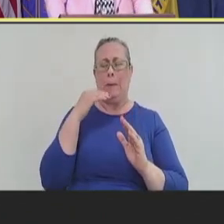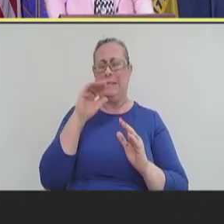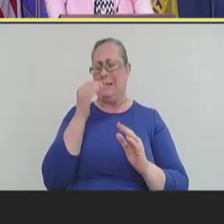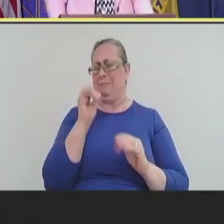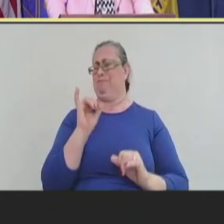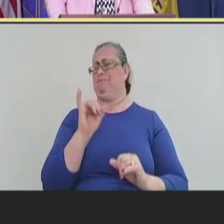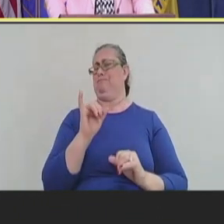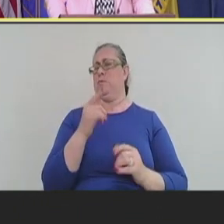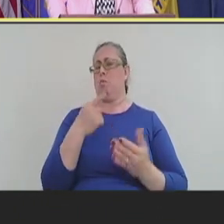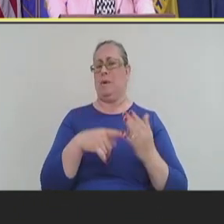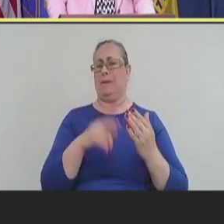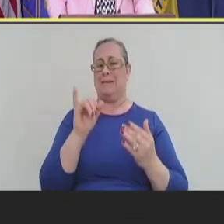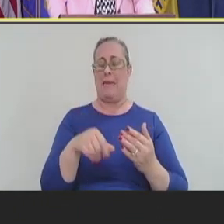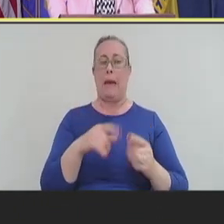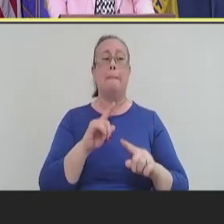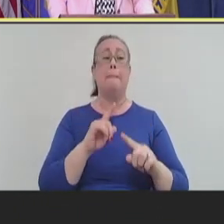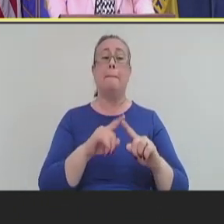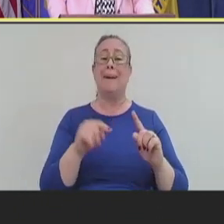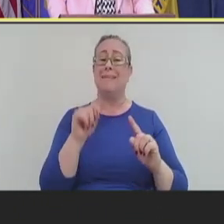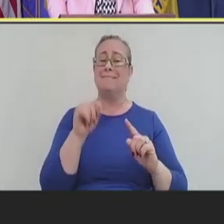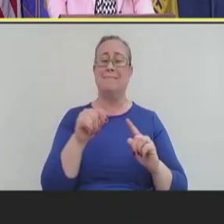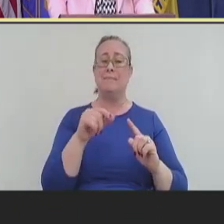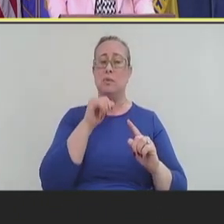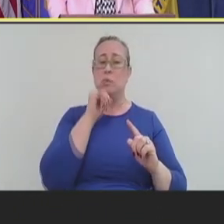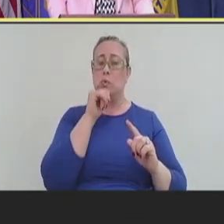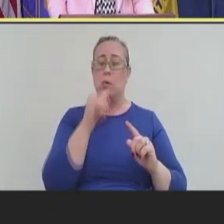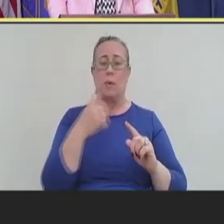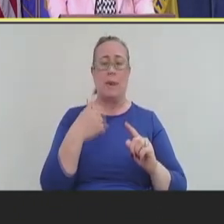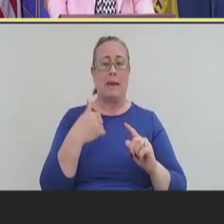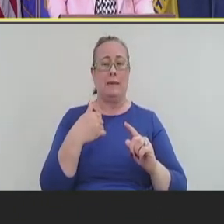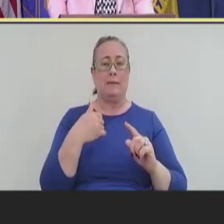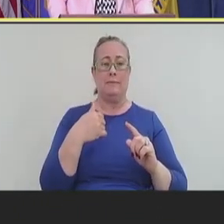very mythical, but there -- these don't exist for all of the other public health data systems.